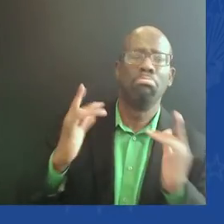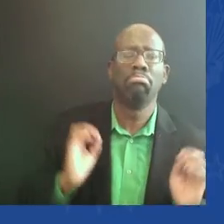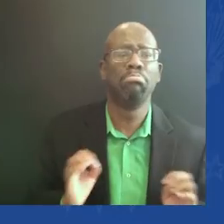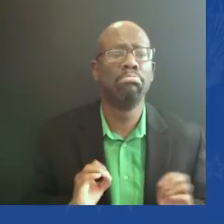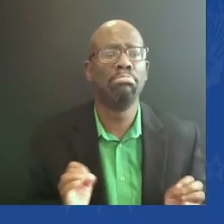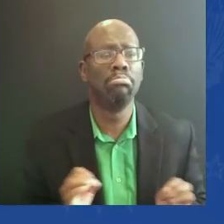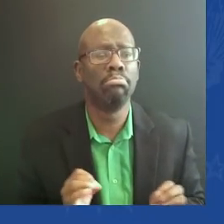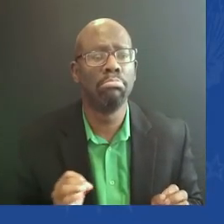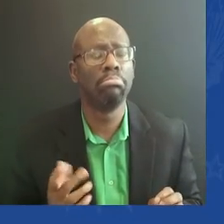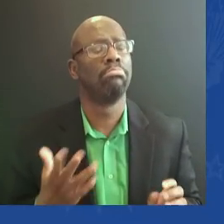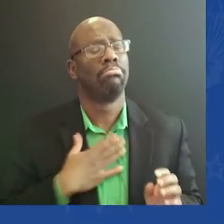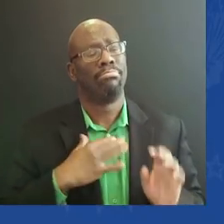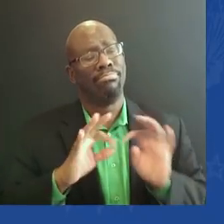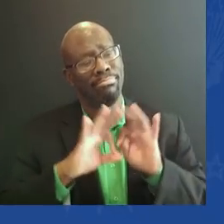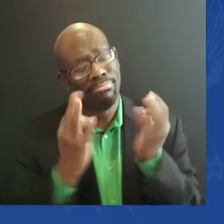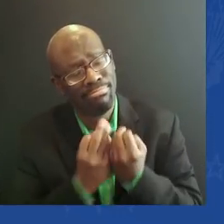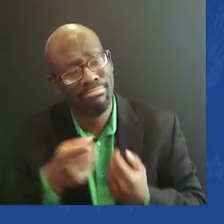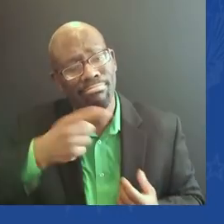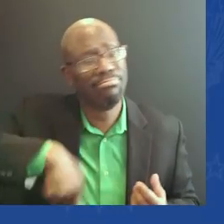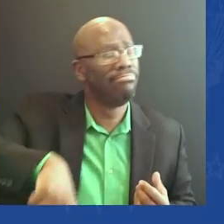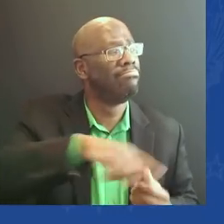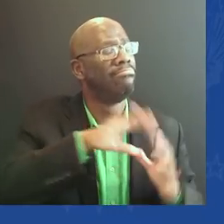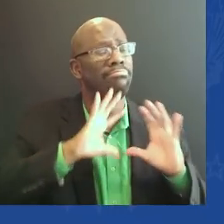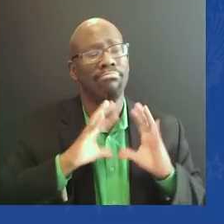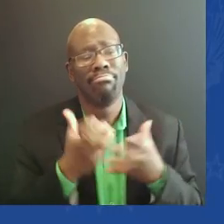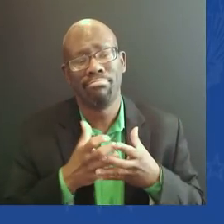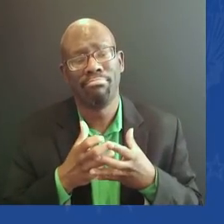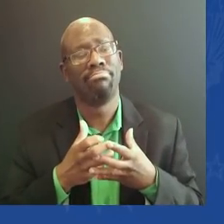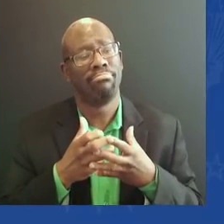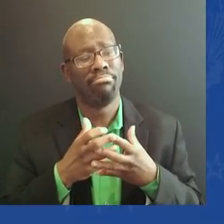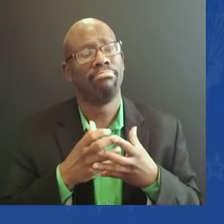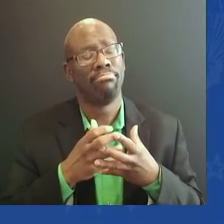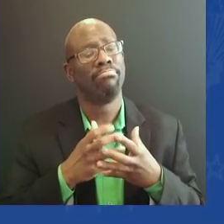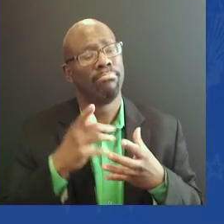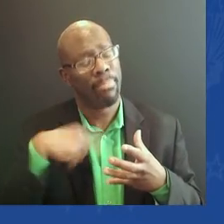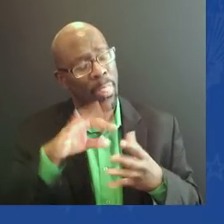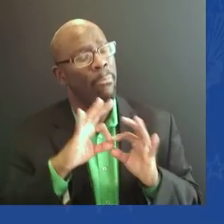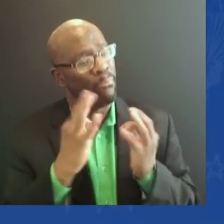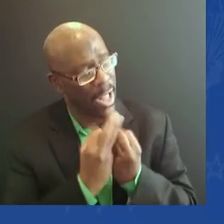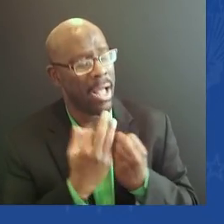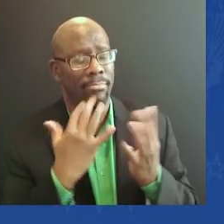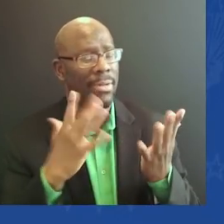Because when I had come -- it was only a matter of days since my son had passed away,